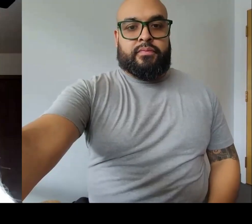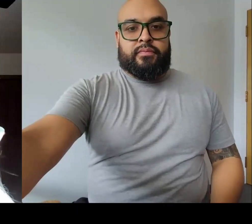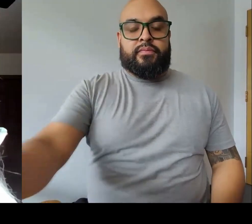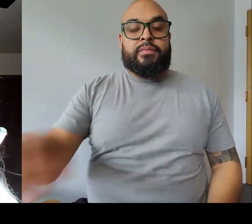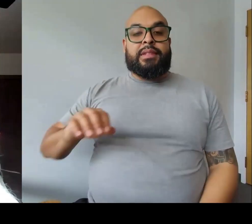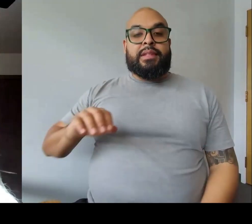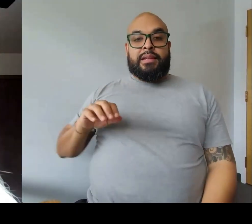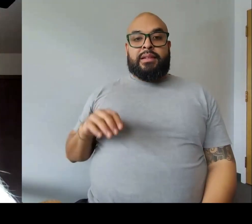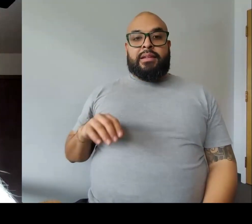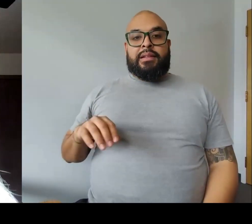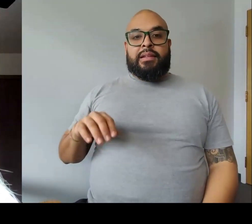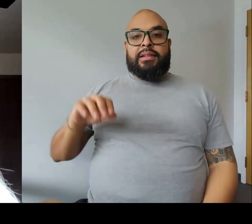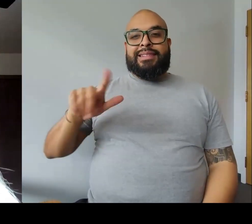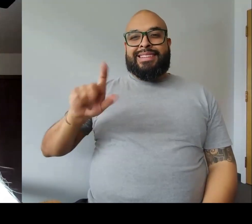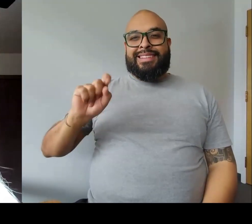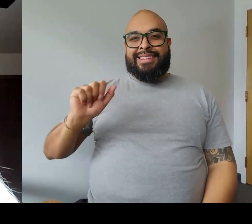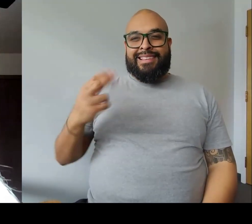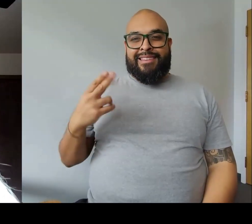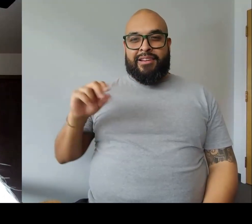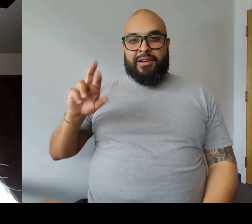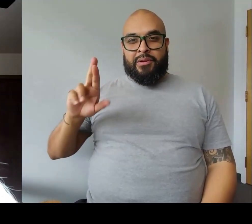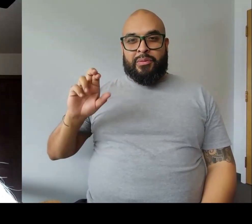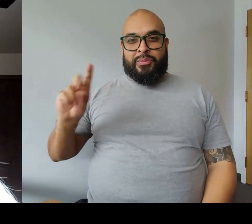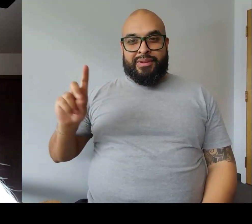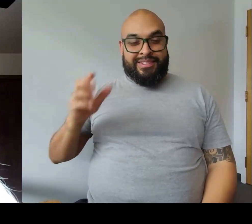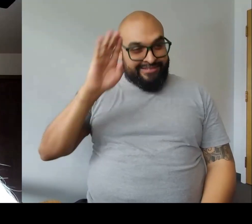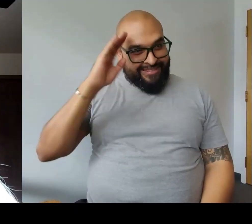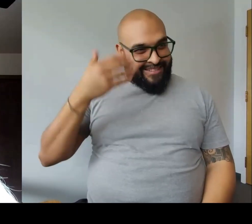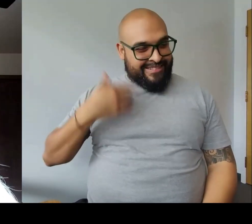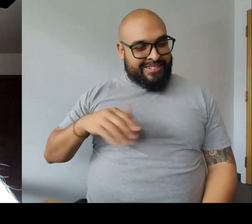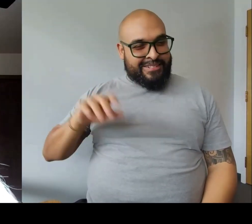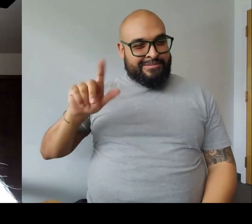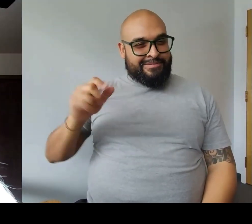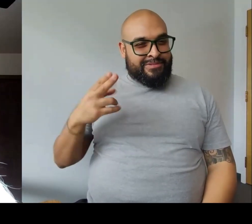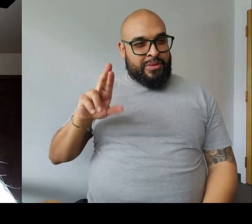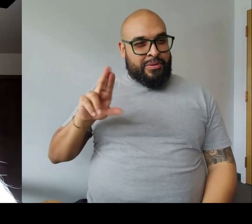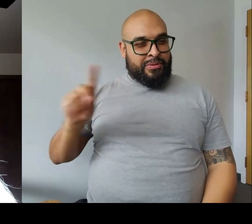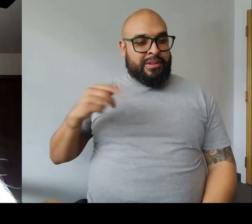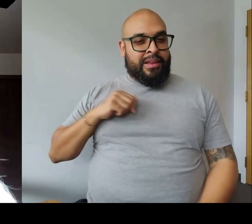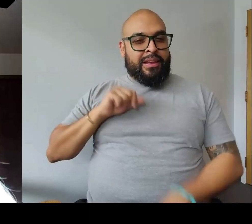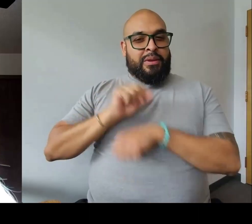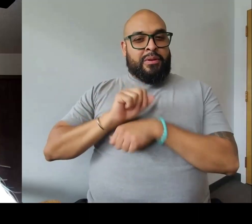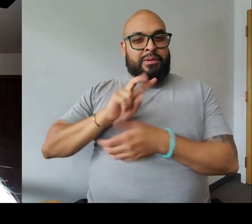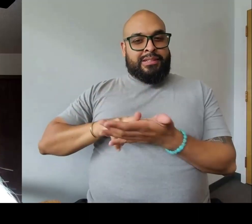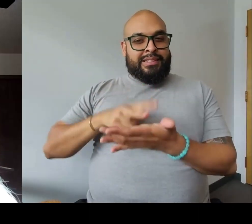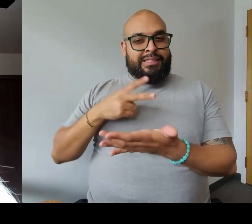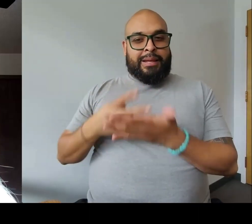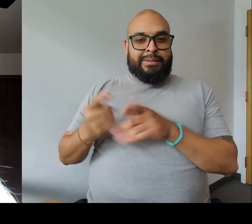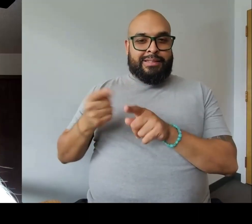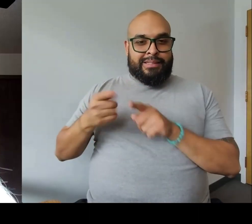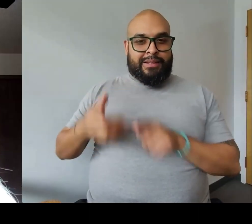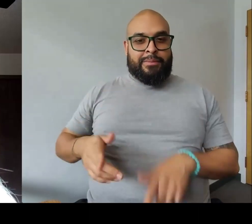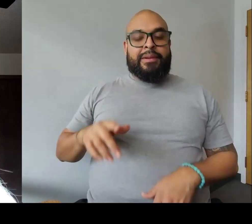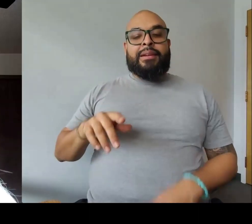Hi, my name is Leah Reed and I work as the dyslexia and math specialist at the Texas School for the Blind and Visually Impaired.